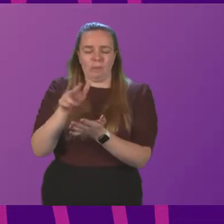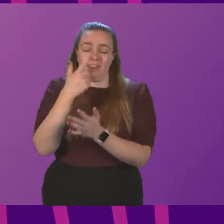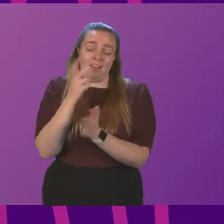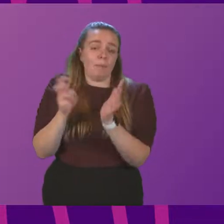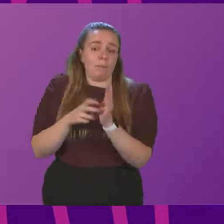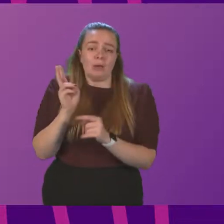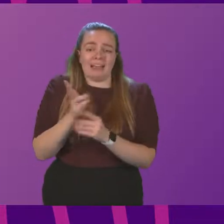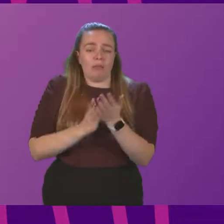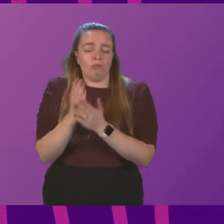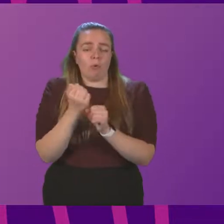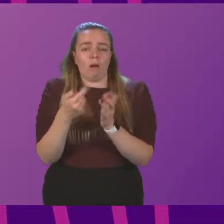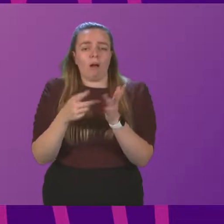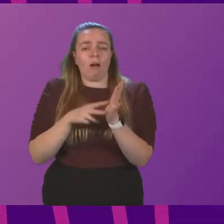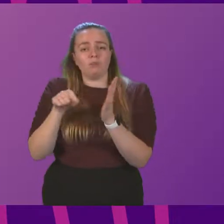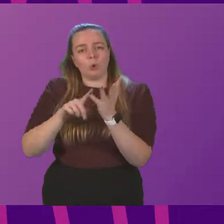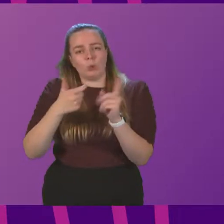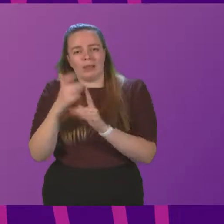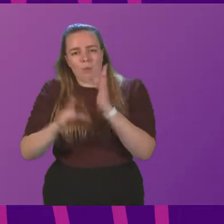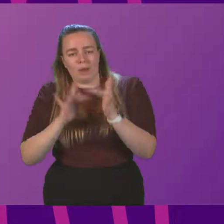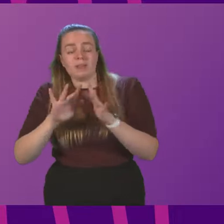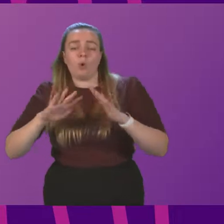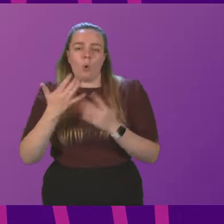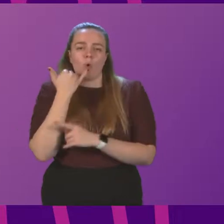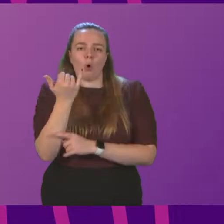on gov.uk or by calling 119.